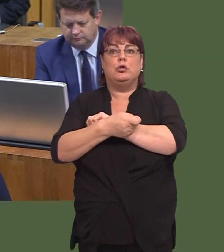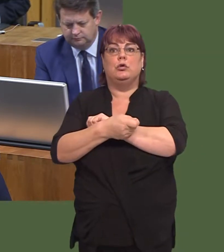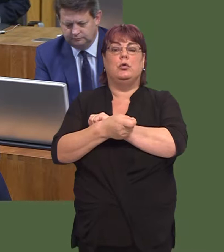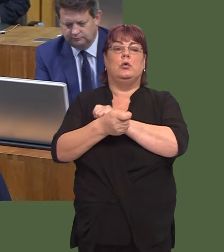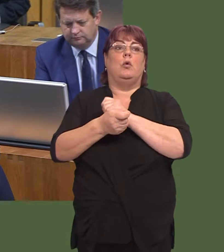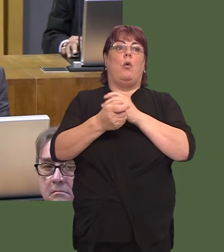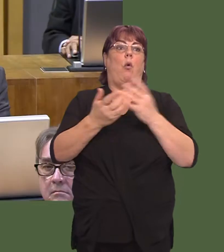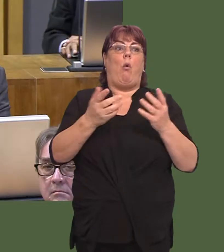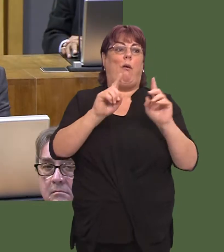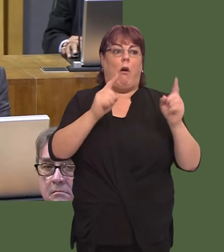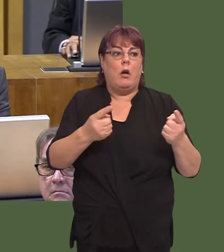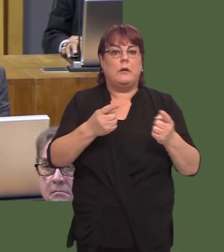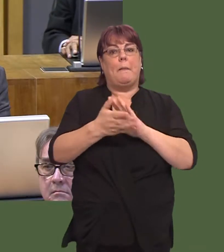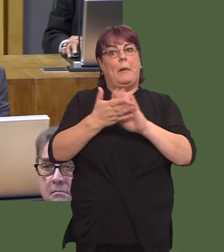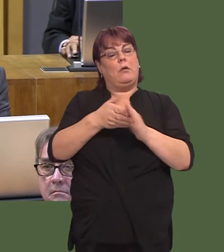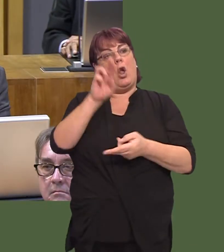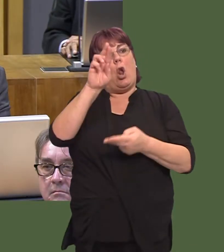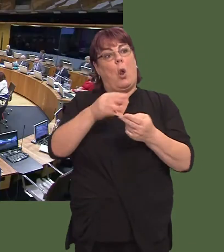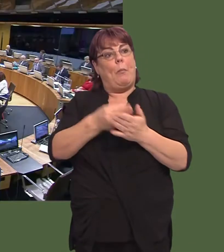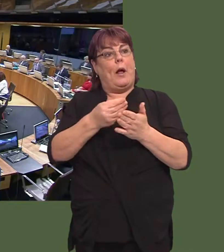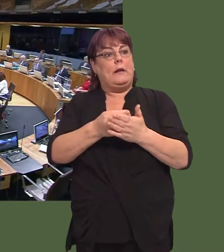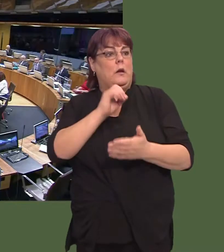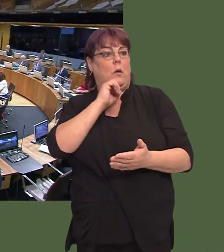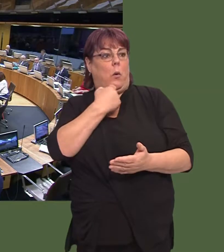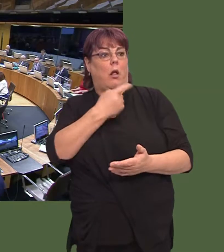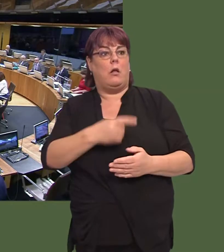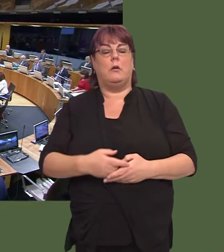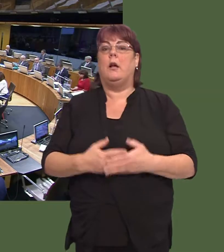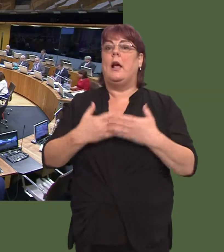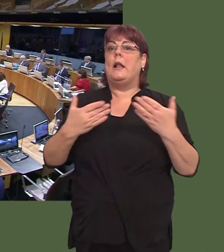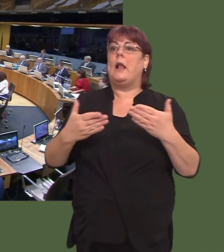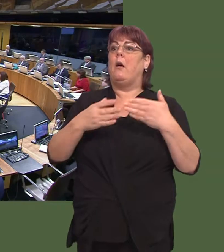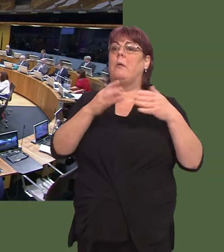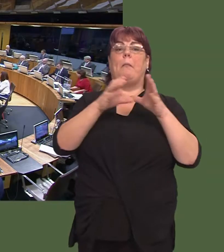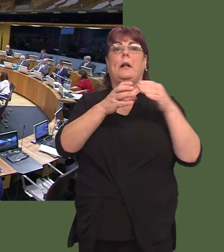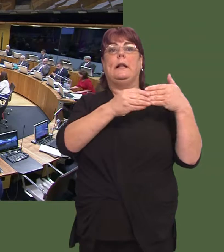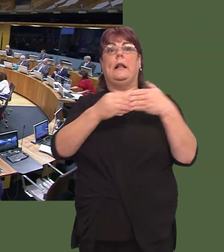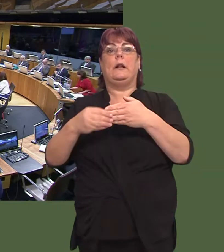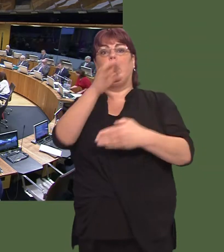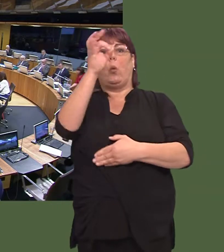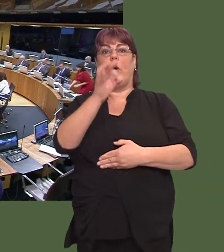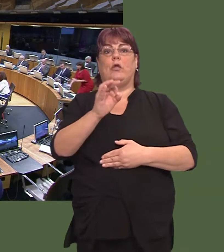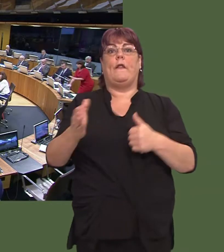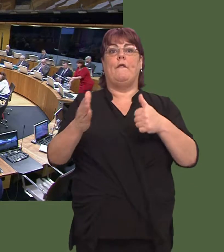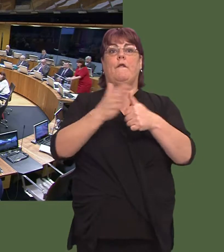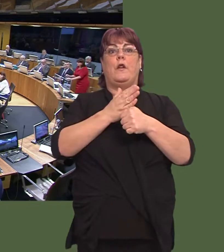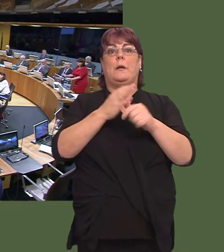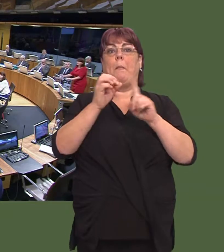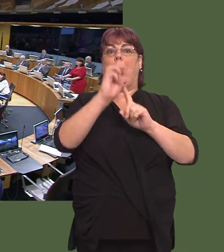Y Llywydd / The Llywydd: Questions now from the party leaders, and, first of all, the Plaid Cymru leader, Leanne Wood. Leanne Wood: Diolch, Llywydd.